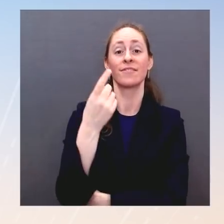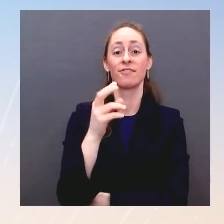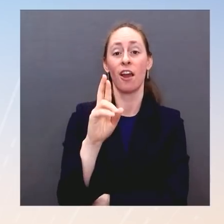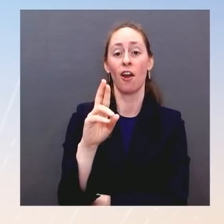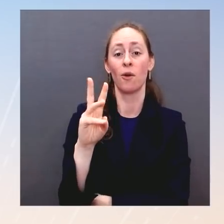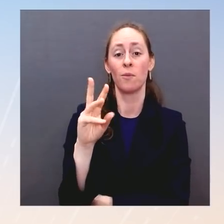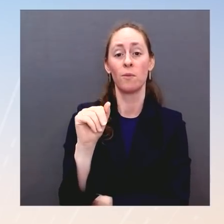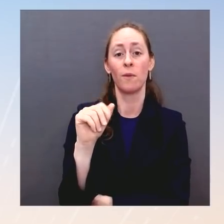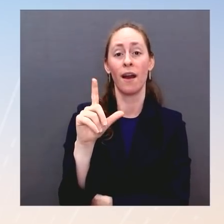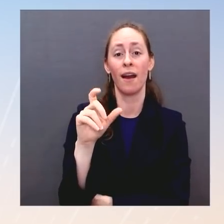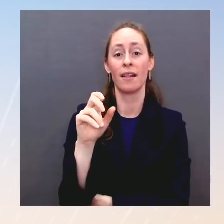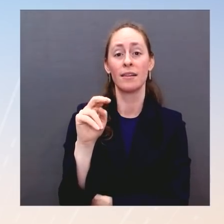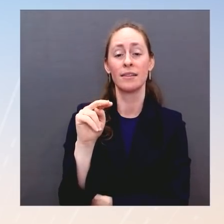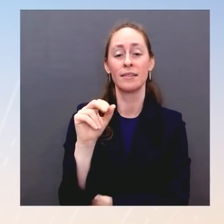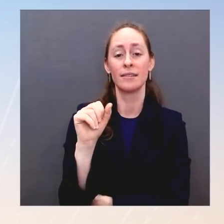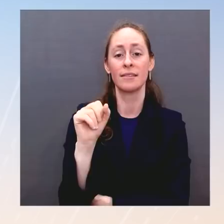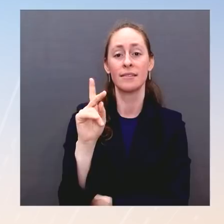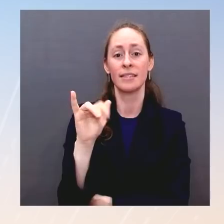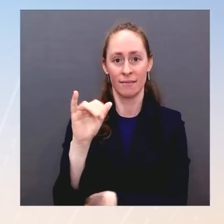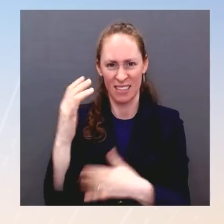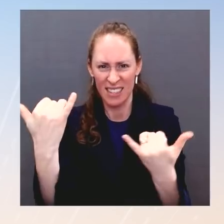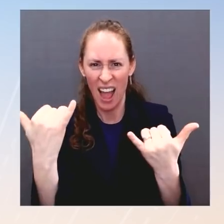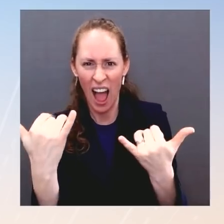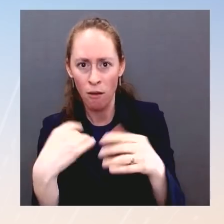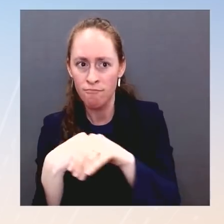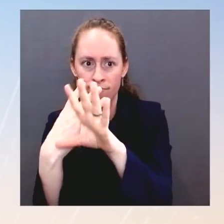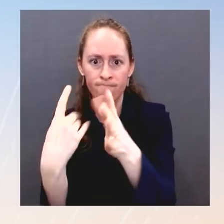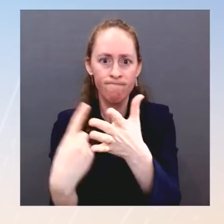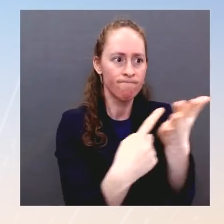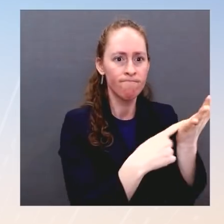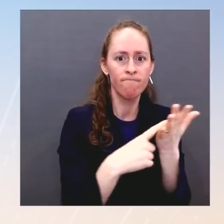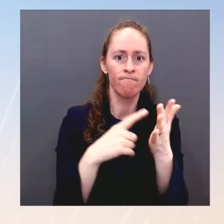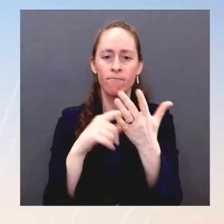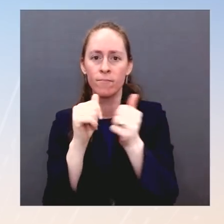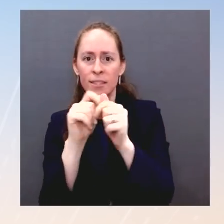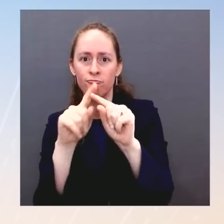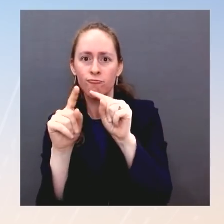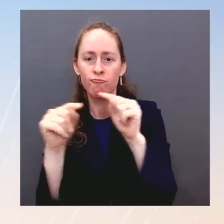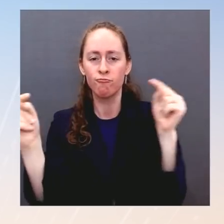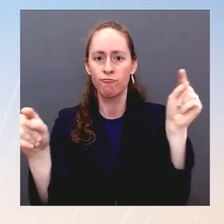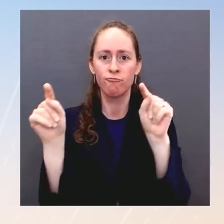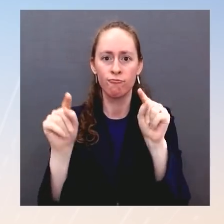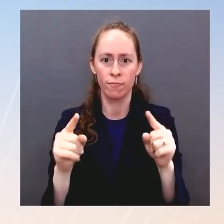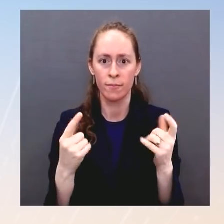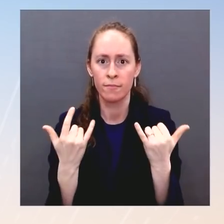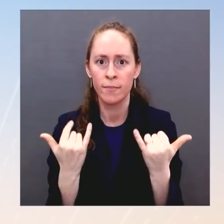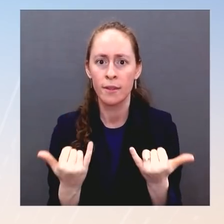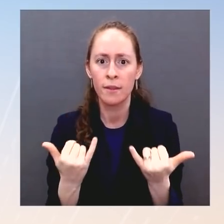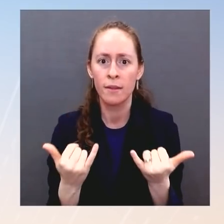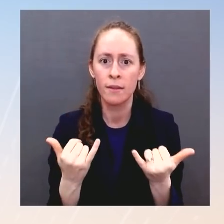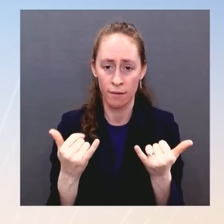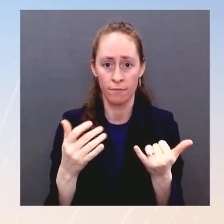D.C. currently has a mask mandate until March 1st. We have always followed the most stringent guidelines -- that has typically been the CDC.